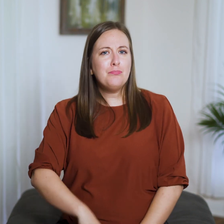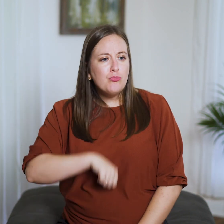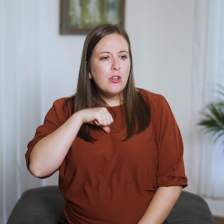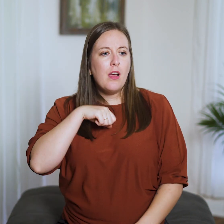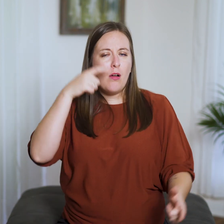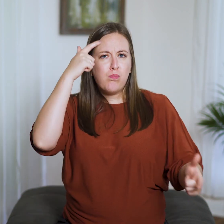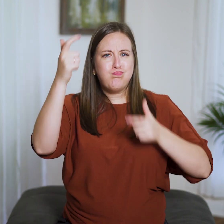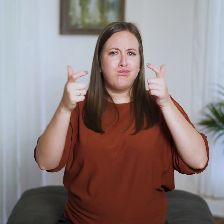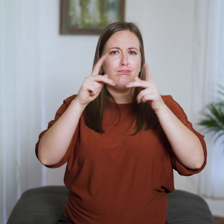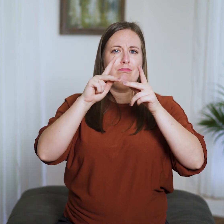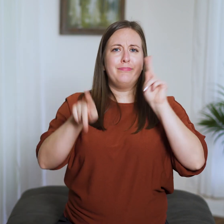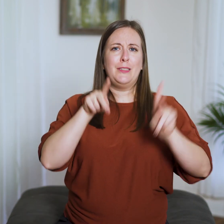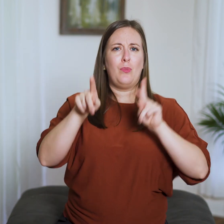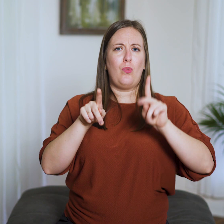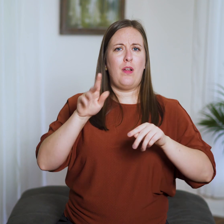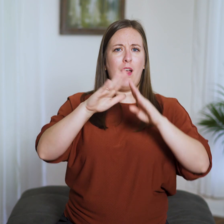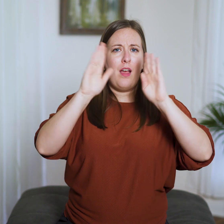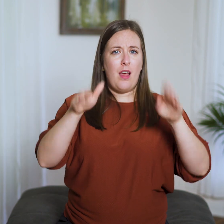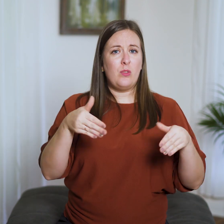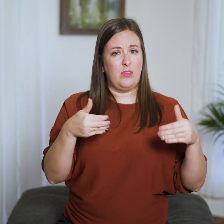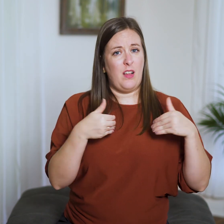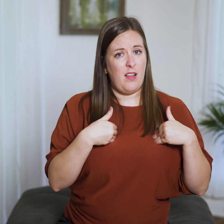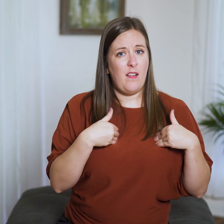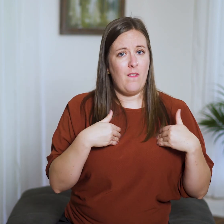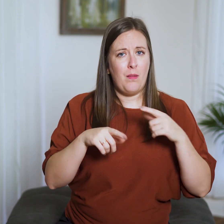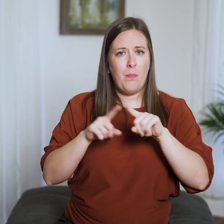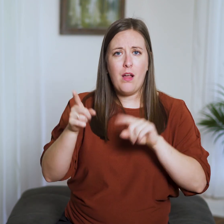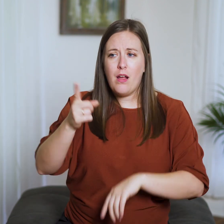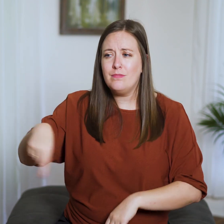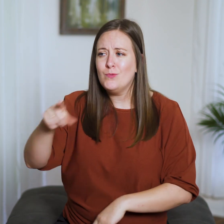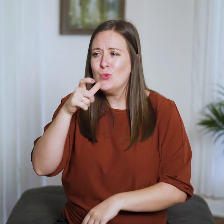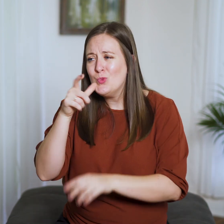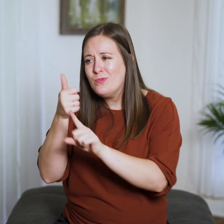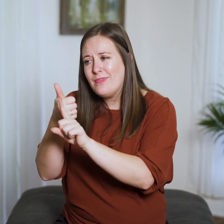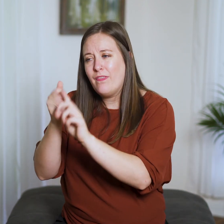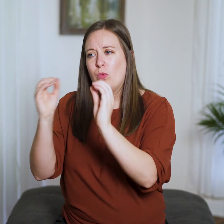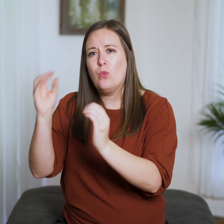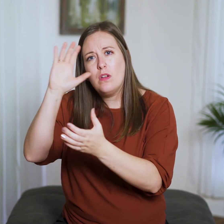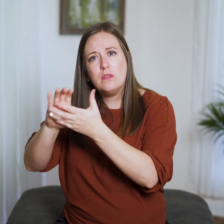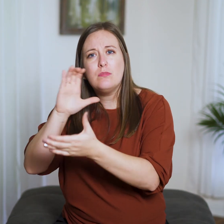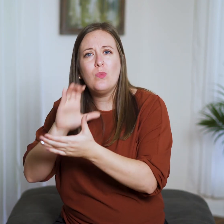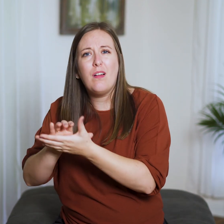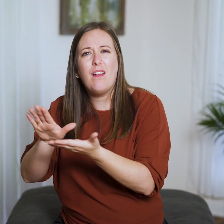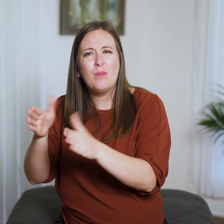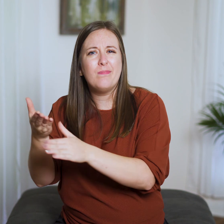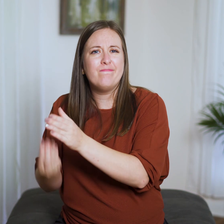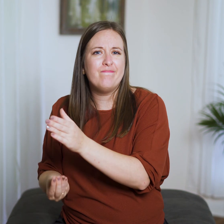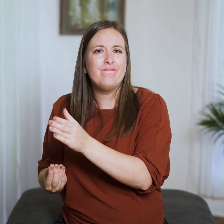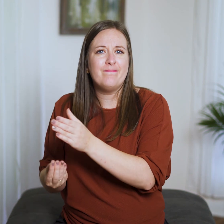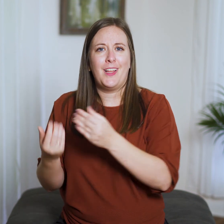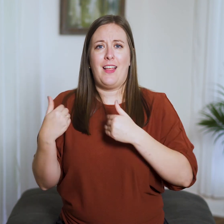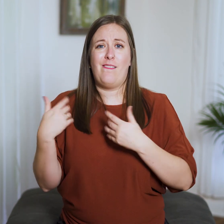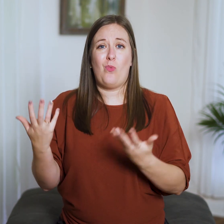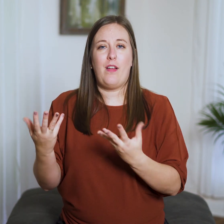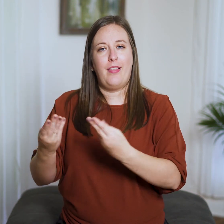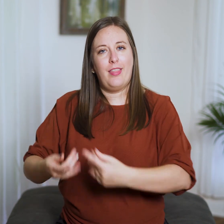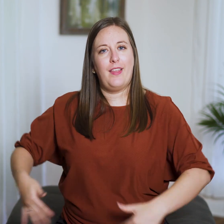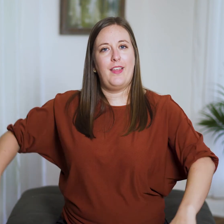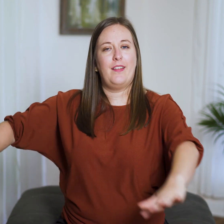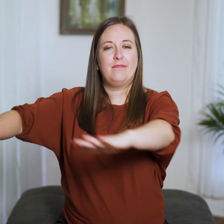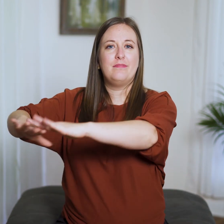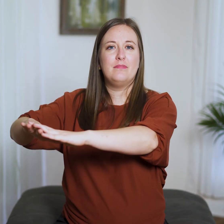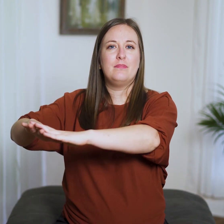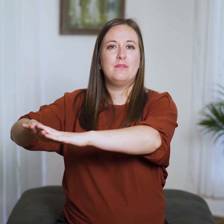The proud has a house but all the widow has is land.